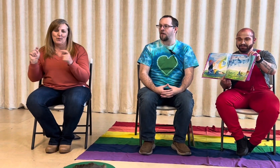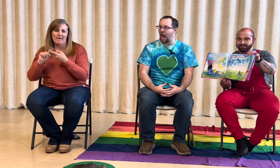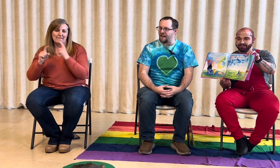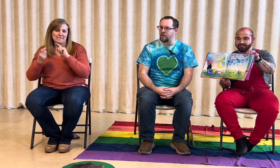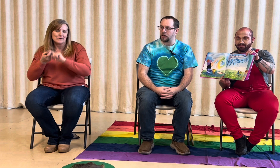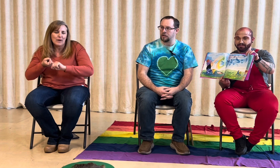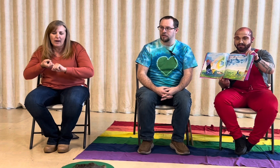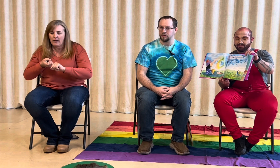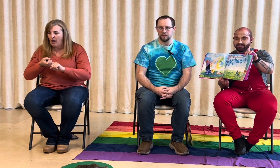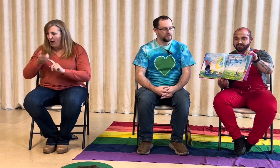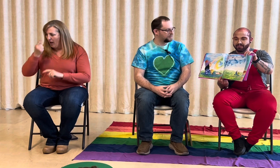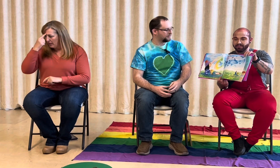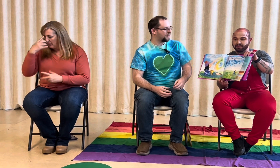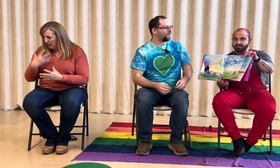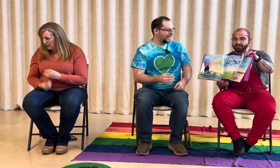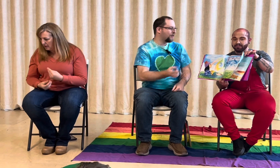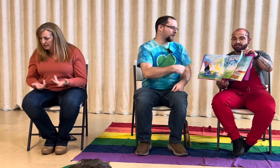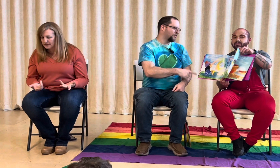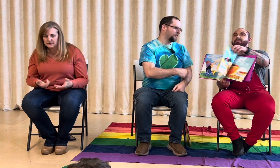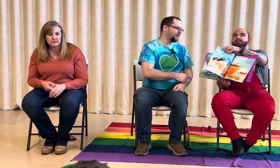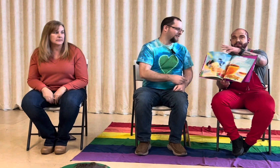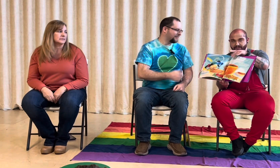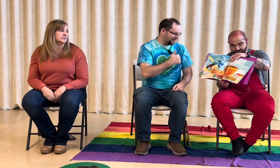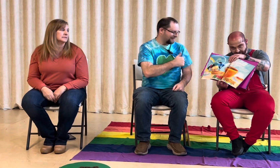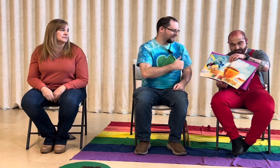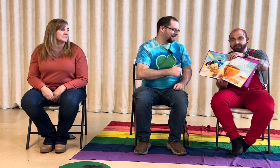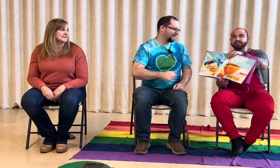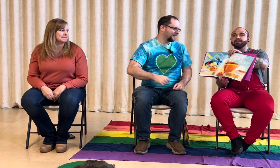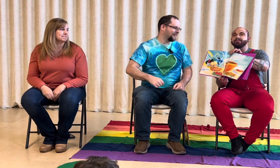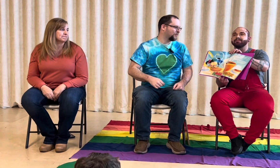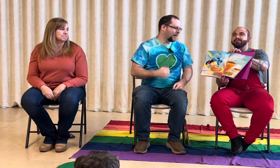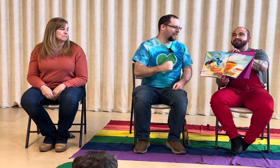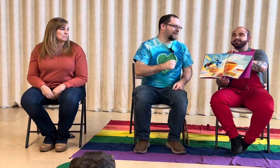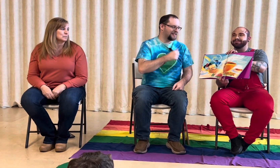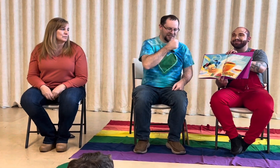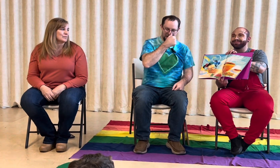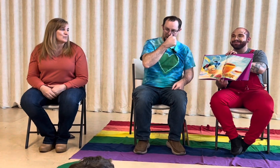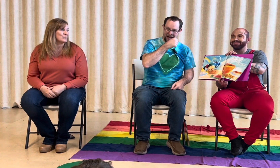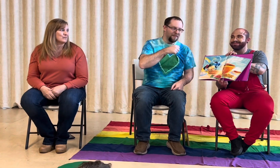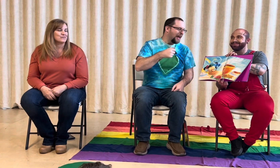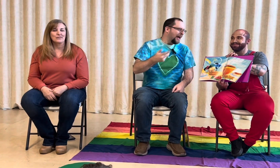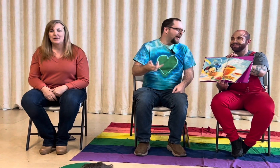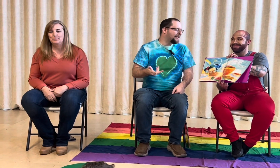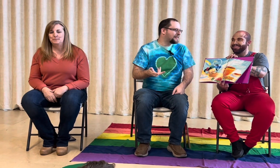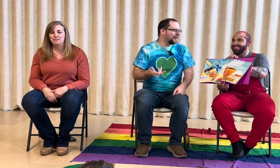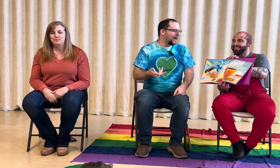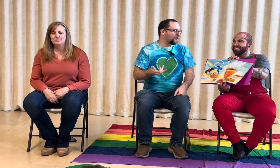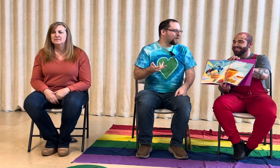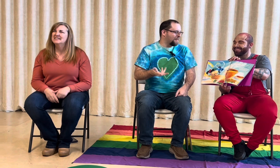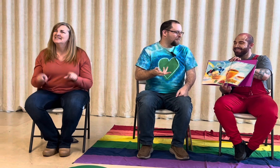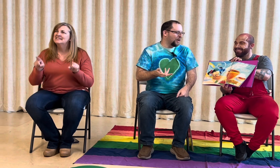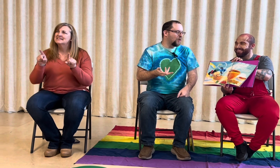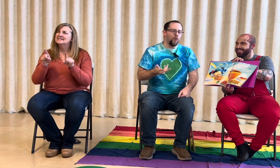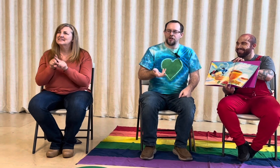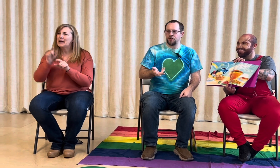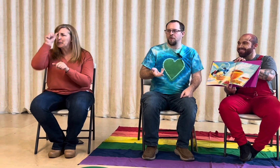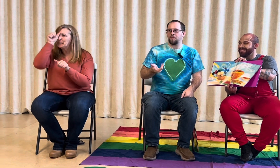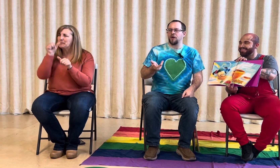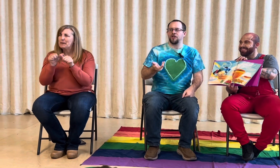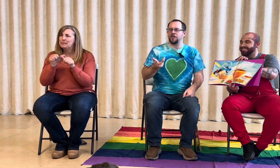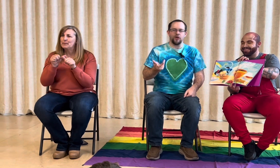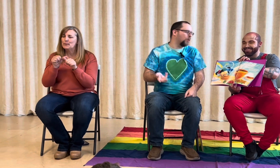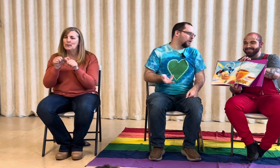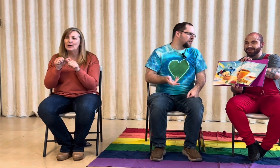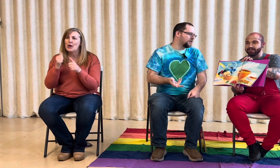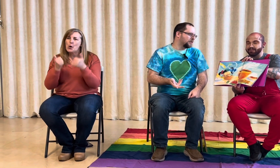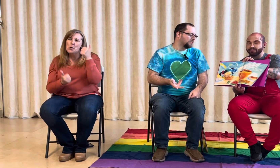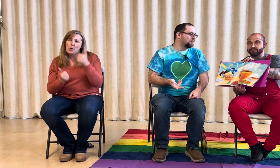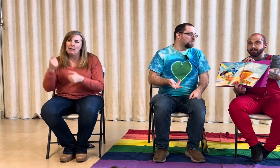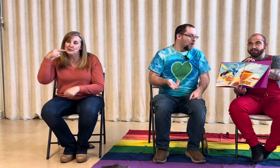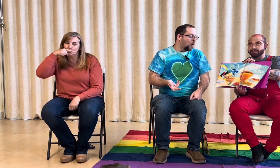forever. Now you can turn. We're getting this. It's like remembering which toothbrush is yours,